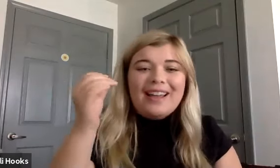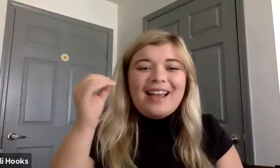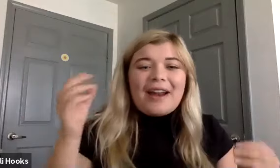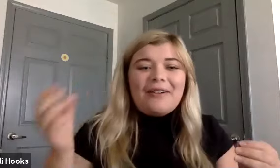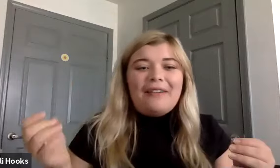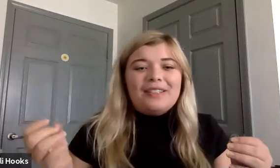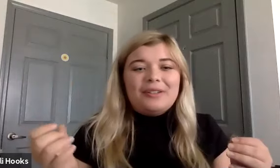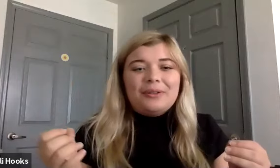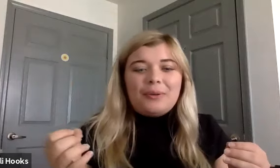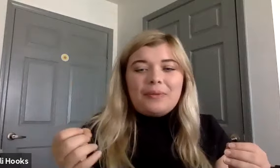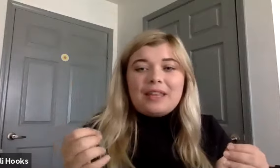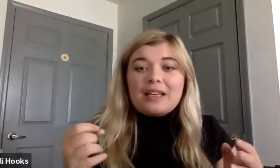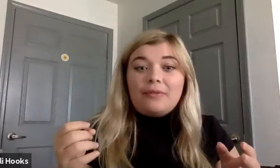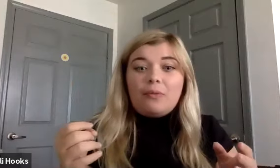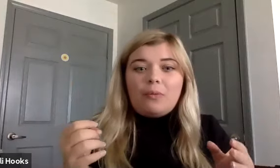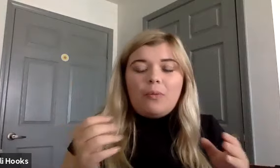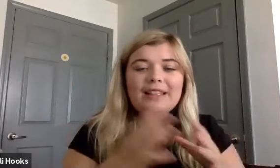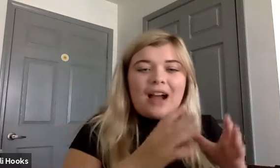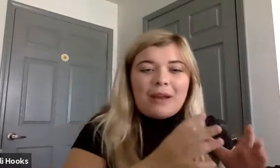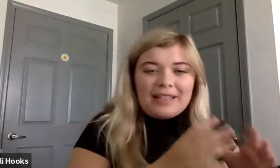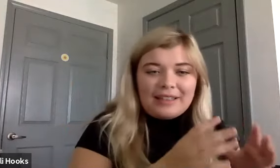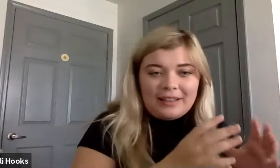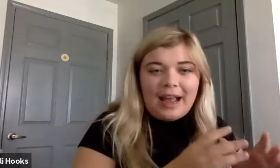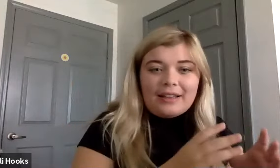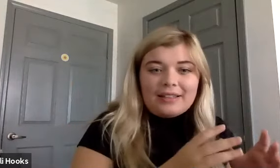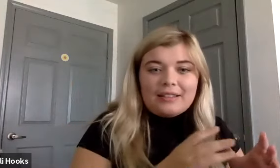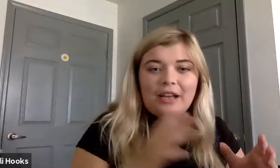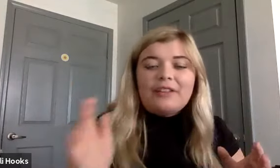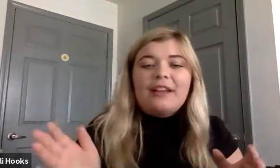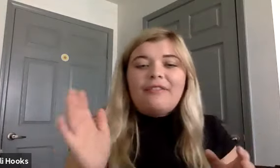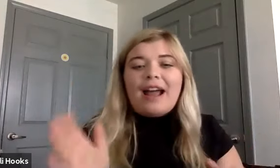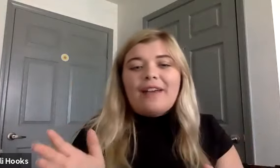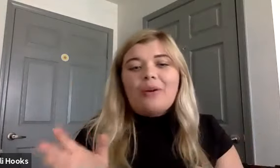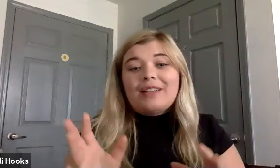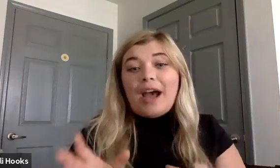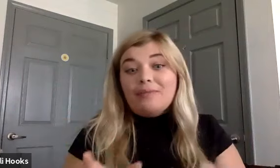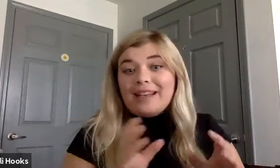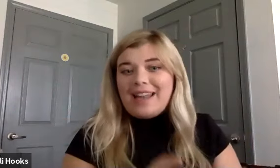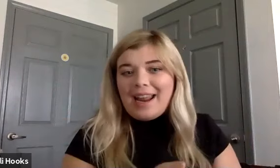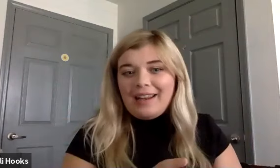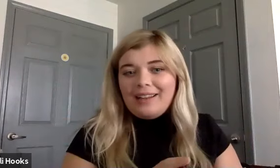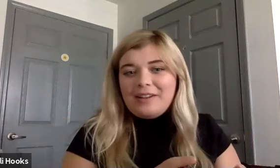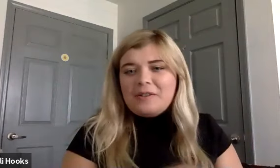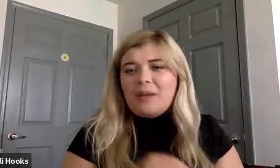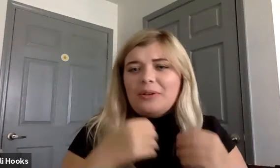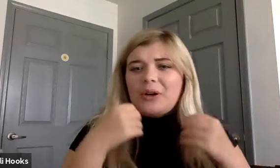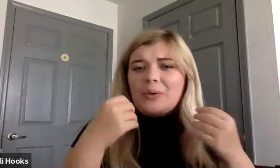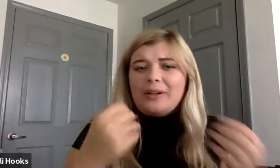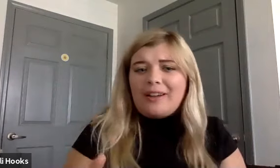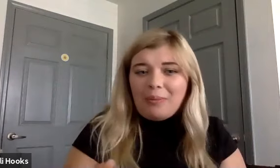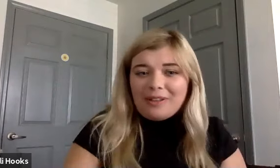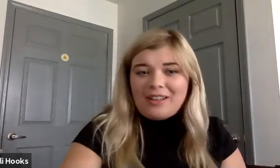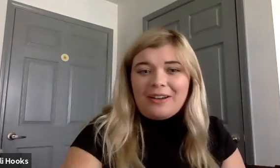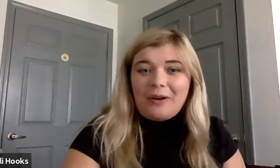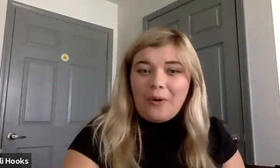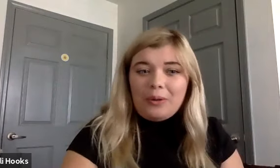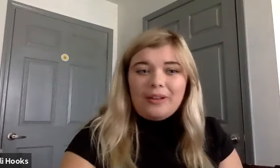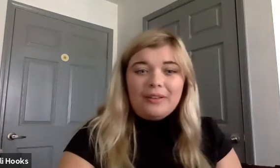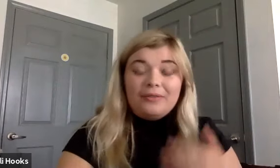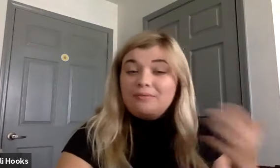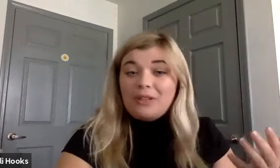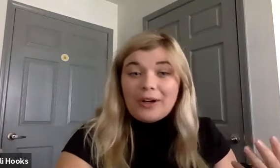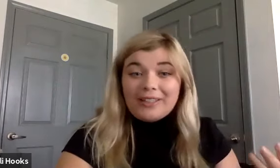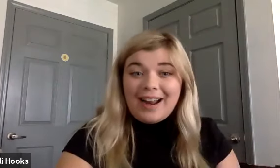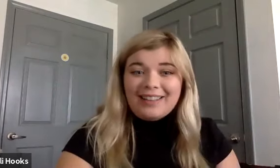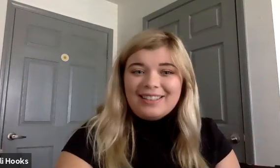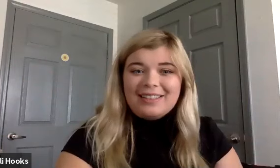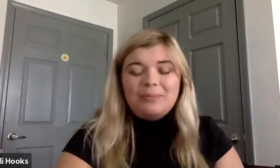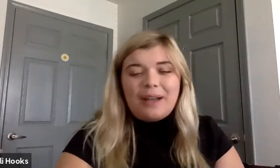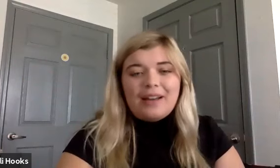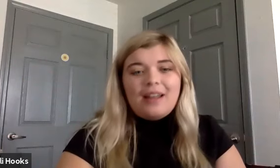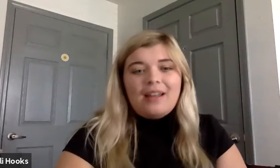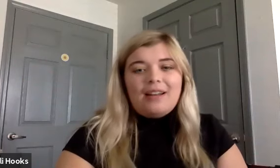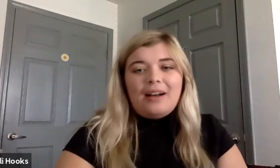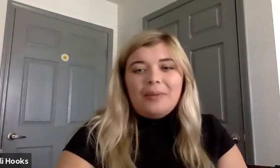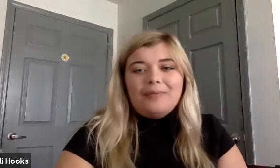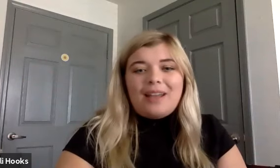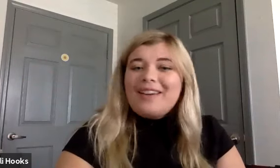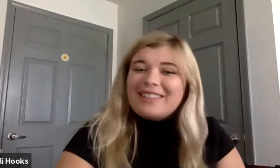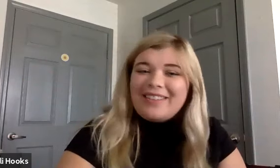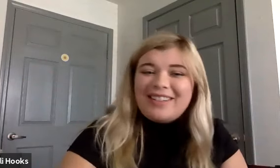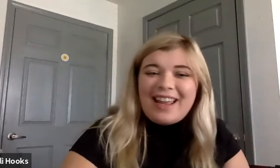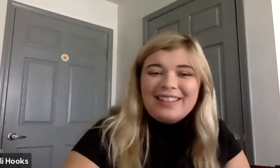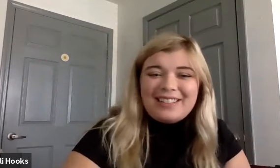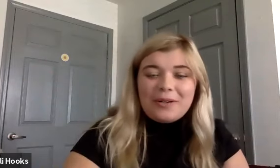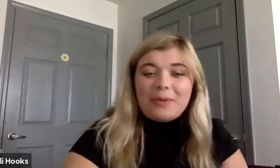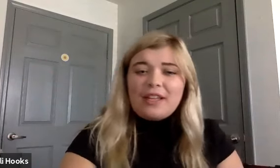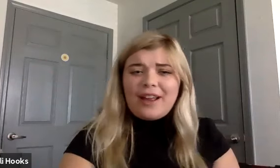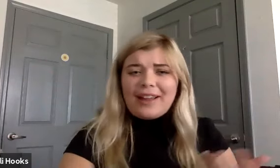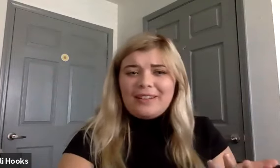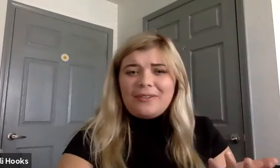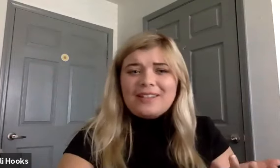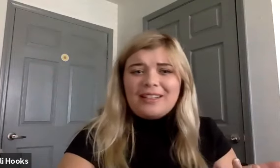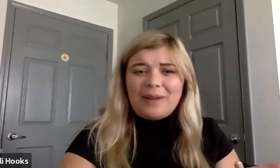Sorry, I don't have to think of what time I need to get dialysis, I don't have to take five hours out of my day to be able to go accomplish that goal of going to dialysis, but I understand what you're saying spirit, But thanks for asking the question